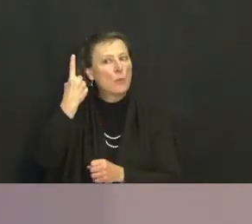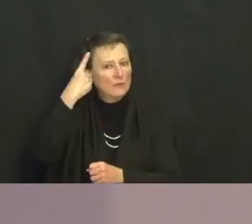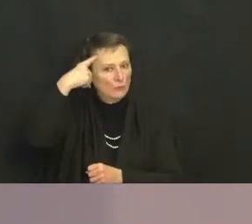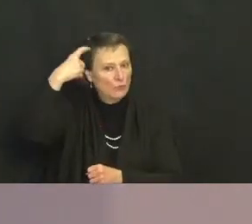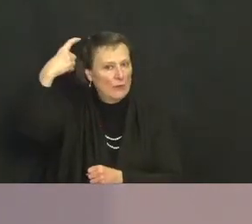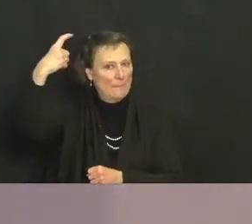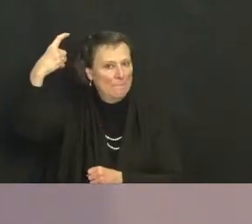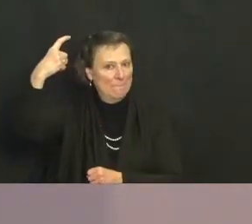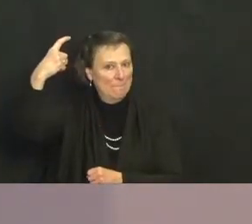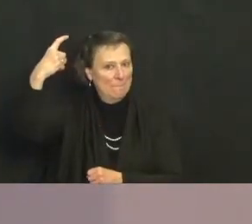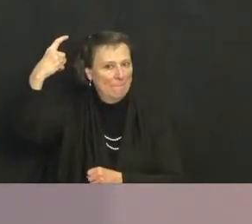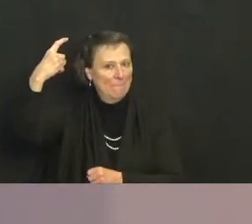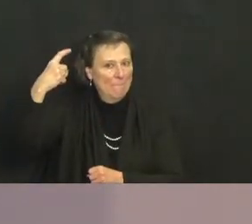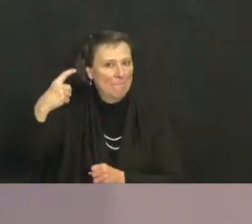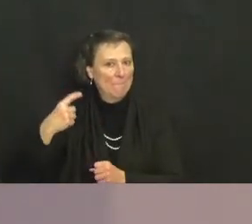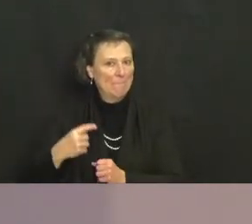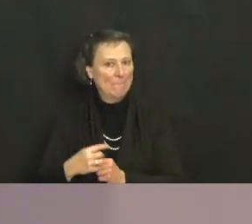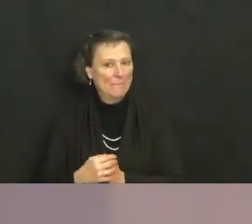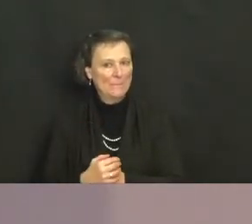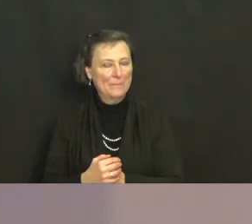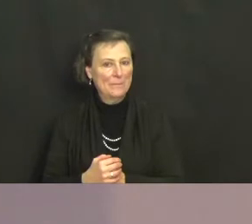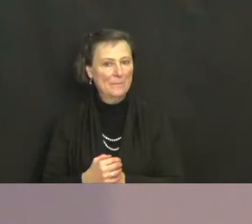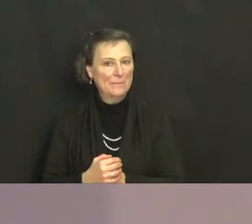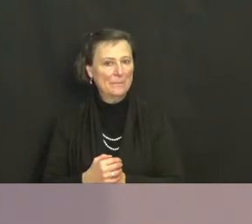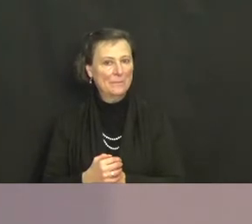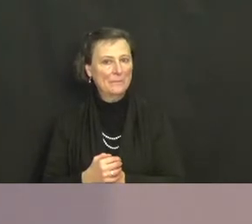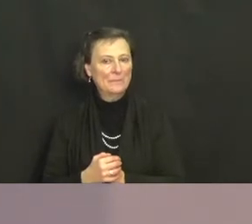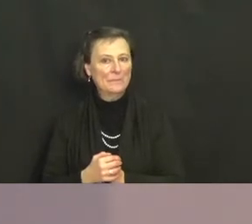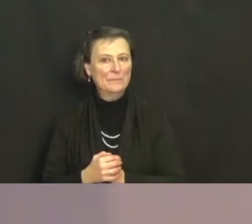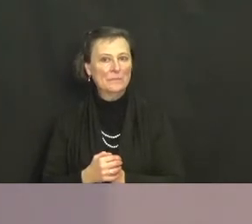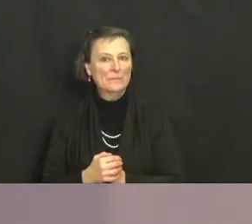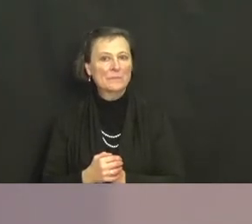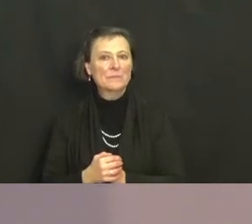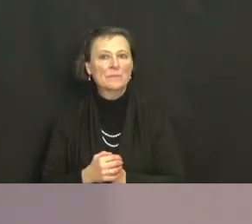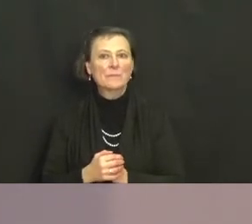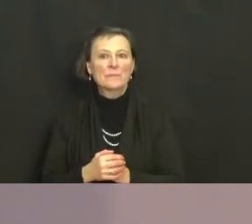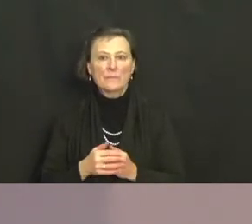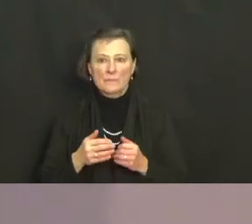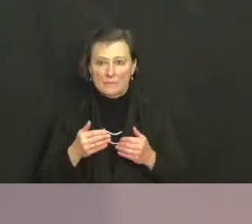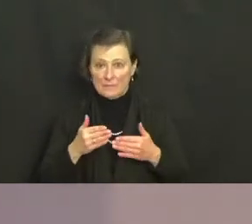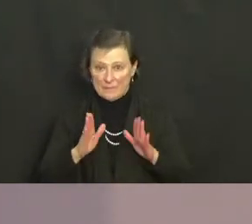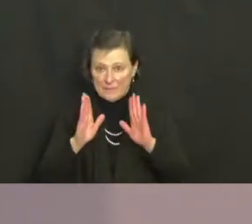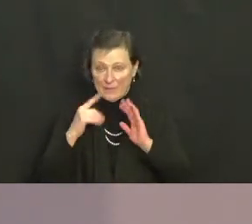And so, let us continue.